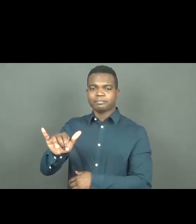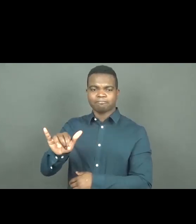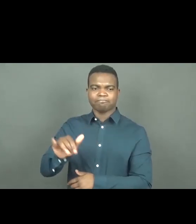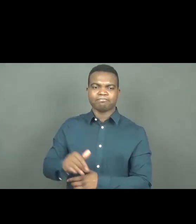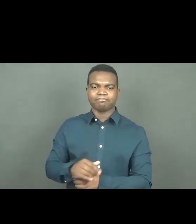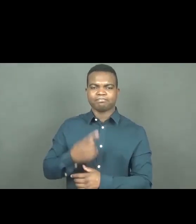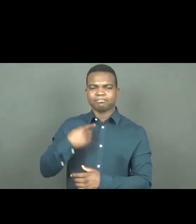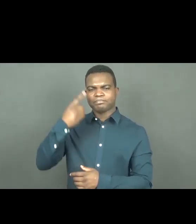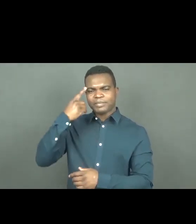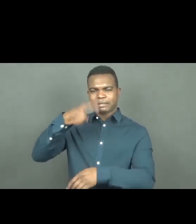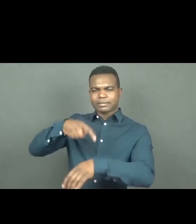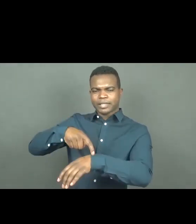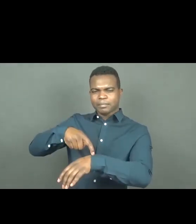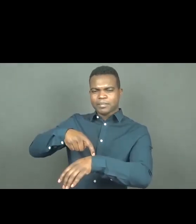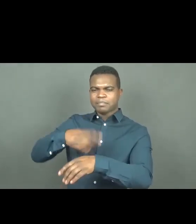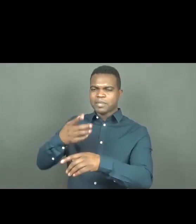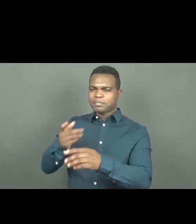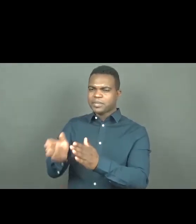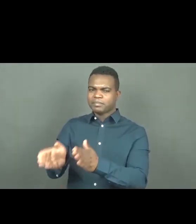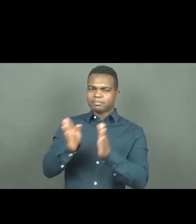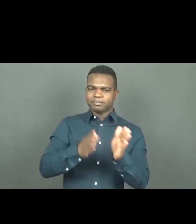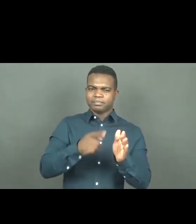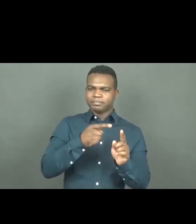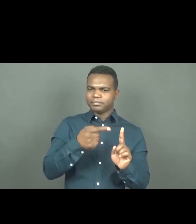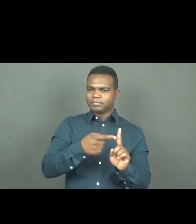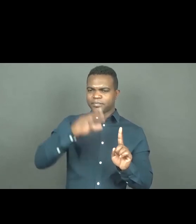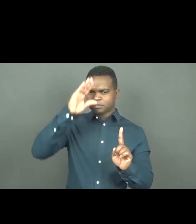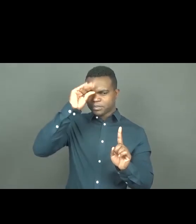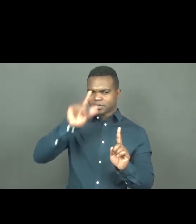and Christian, please turn on your camera there. We would love it hear from you and